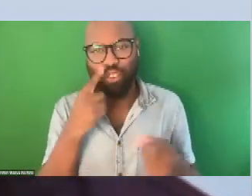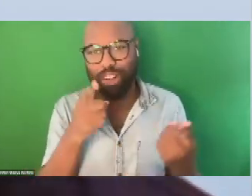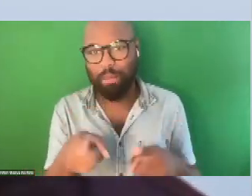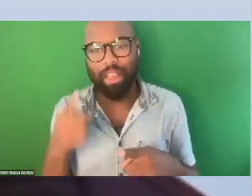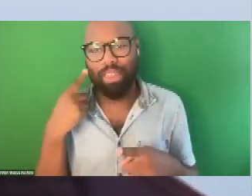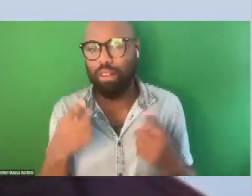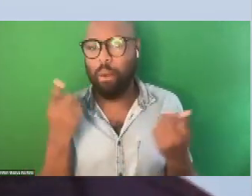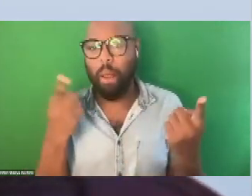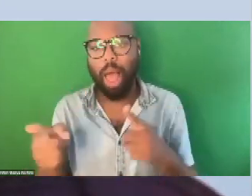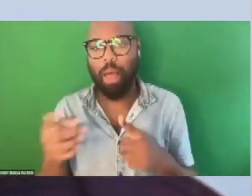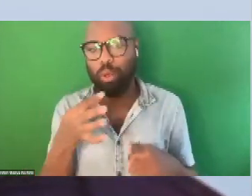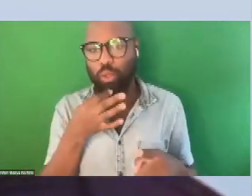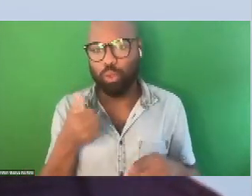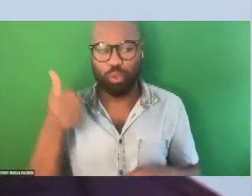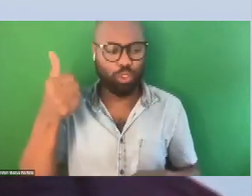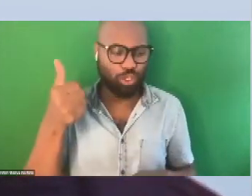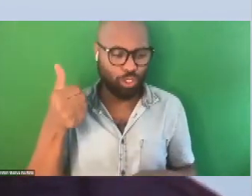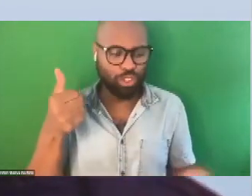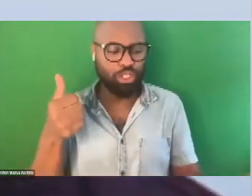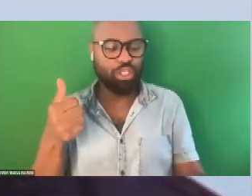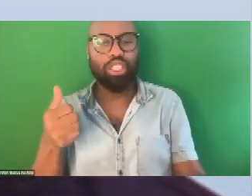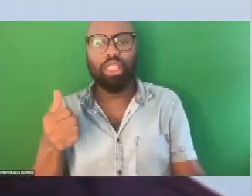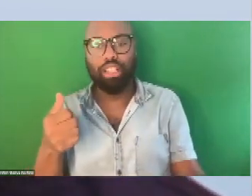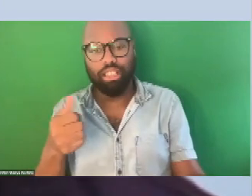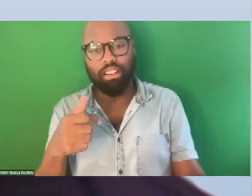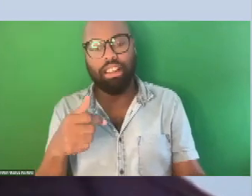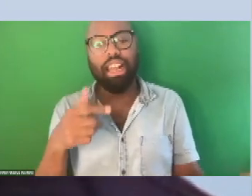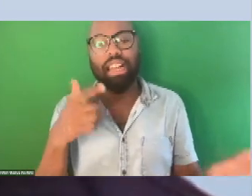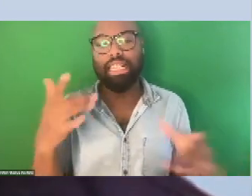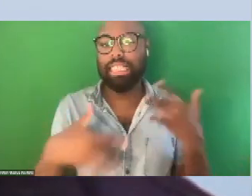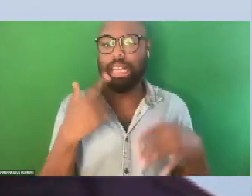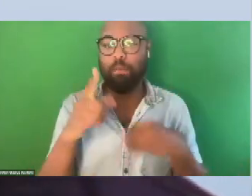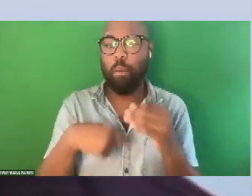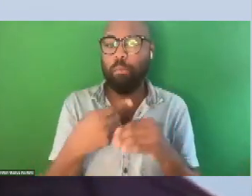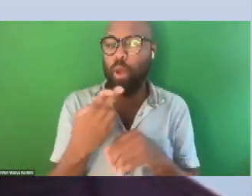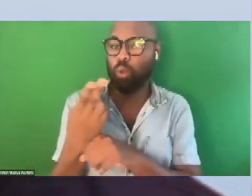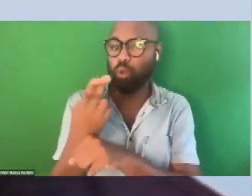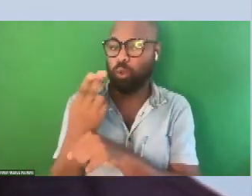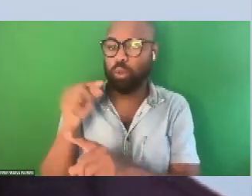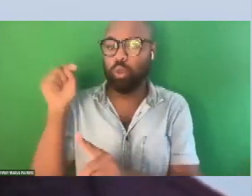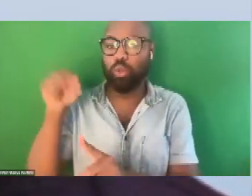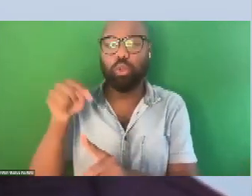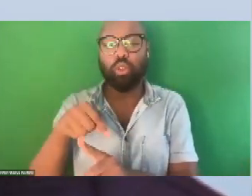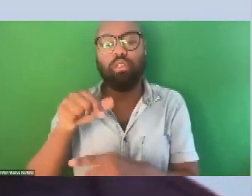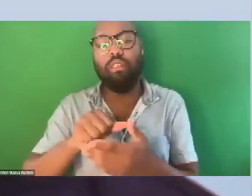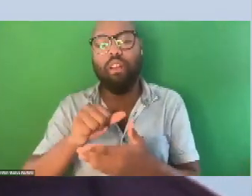sooner and the excitement around the use of algorithms and artificial intelligence as